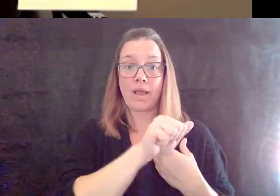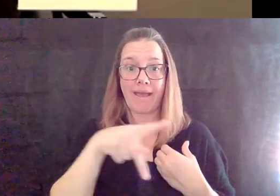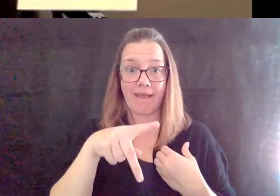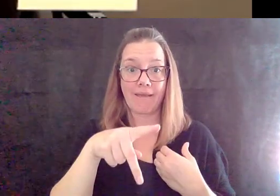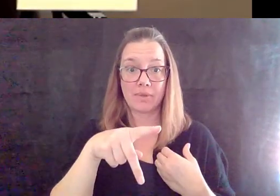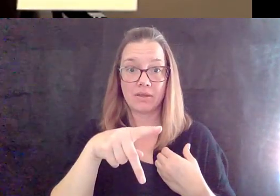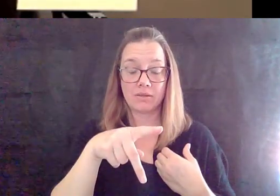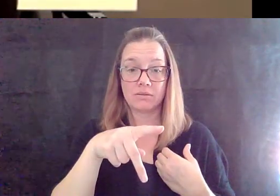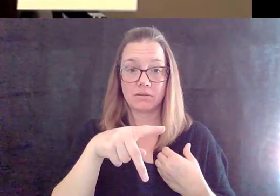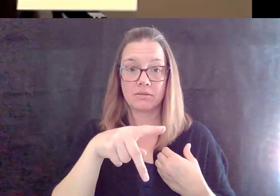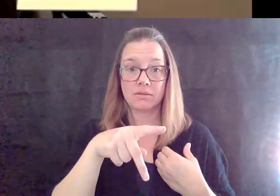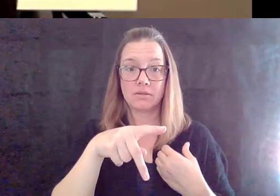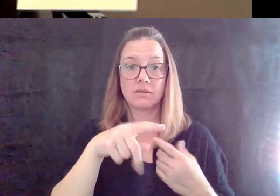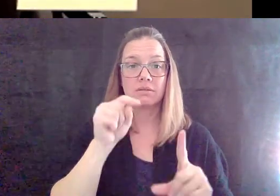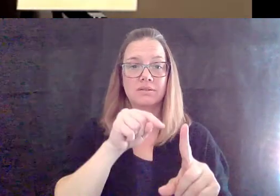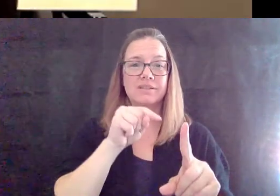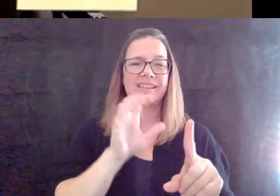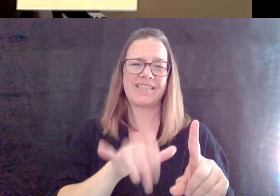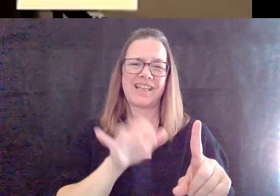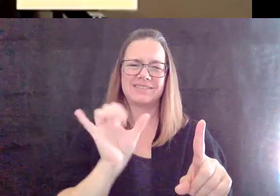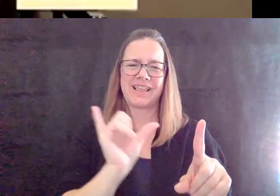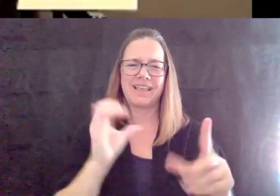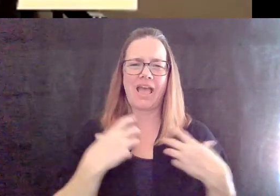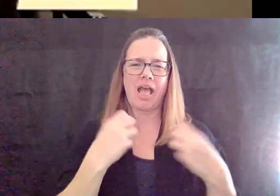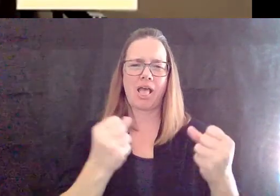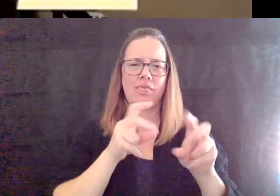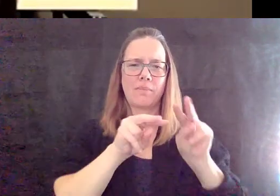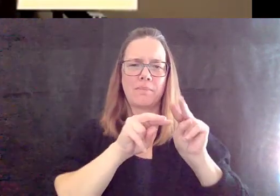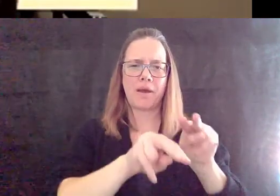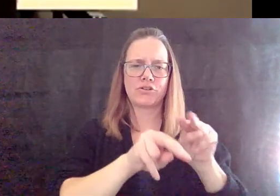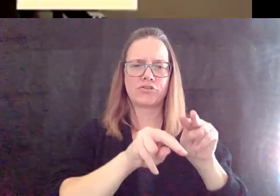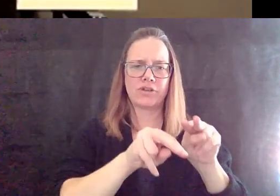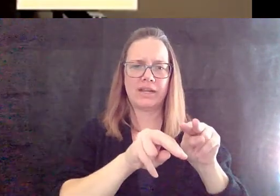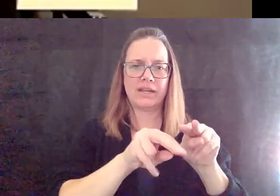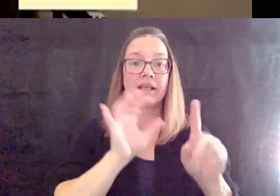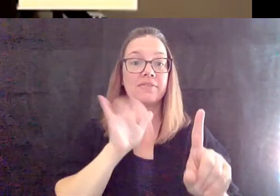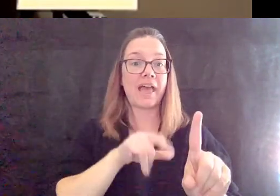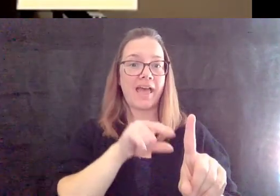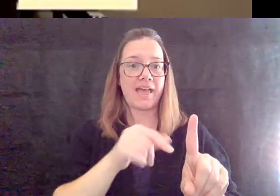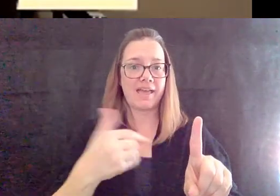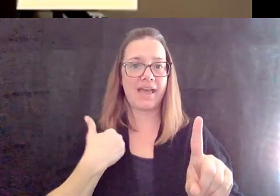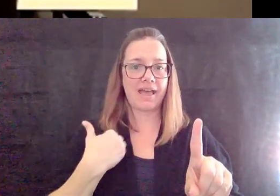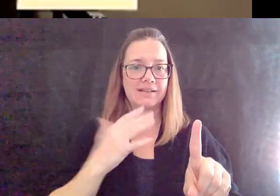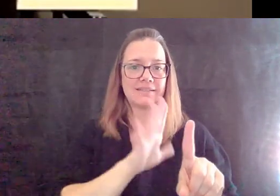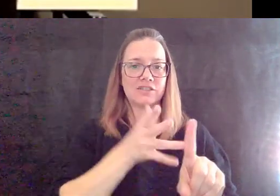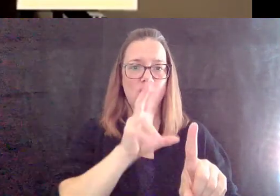So our pharmacy is part of the sort of Health Mart family of pharmacies. And Health Mart has its own app.